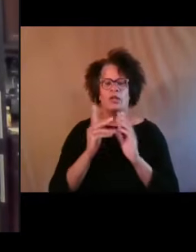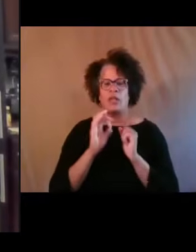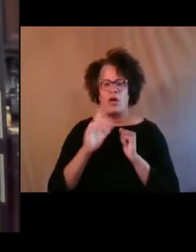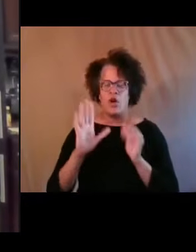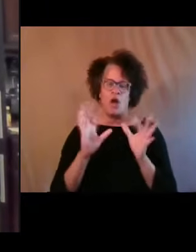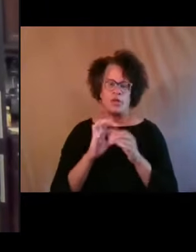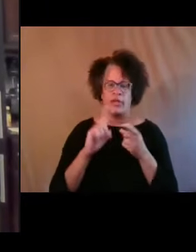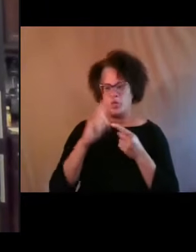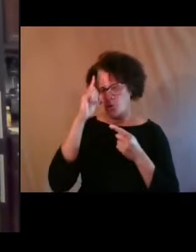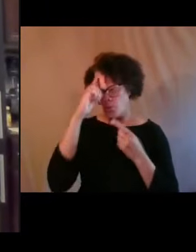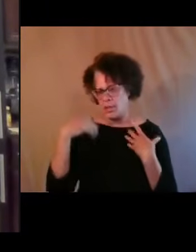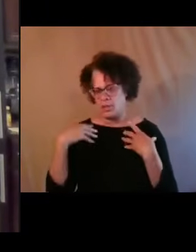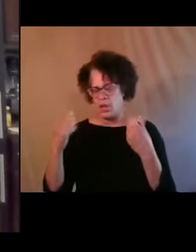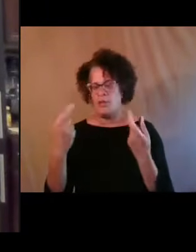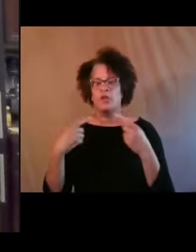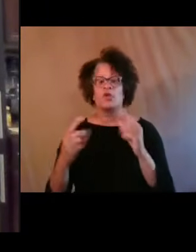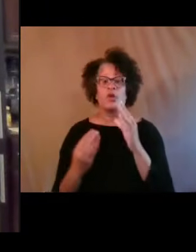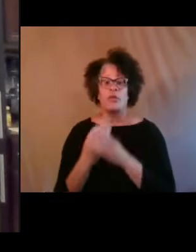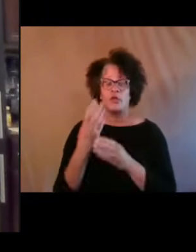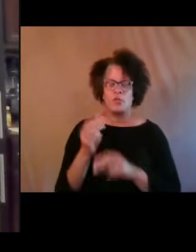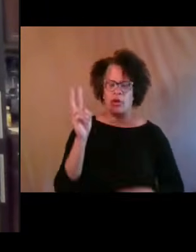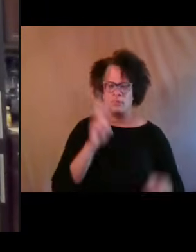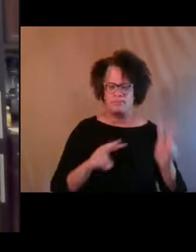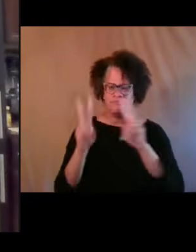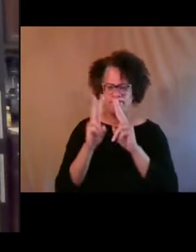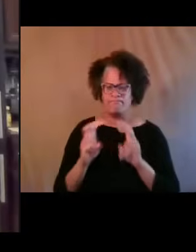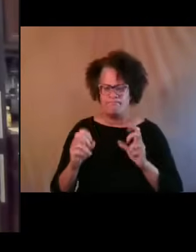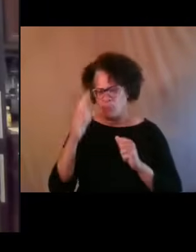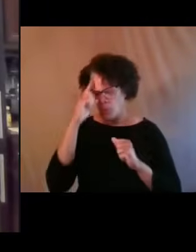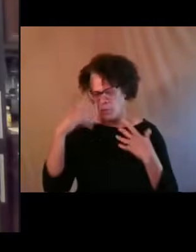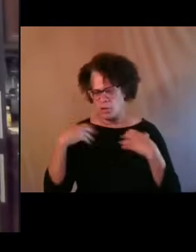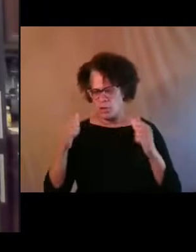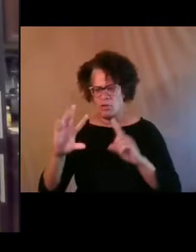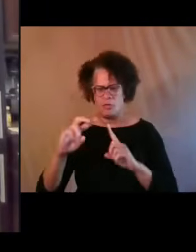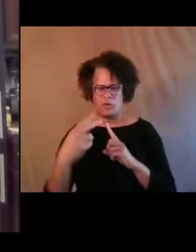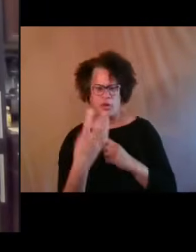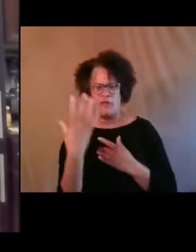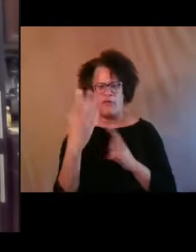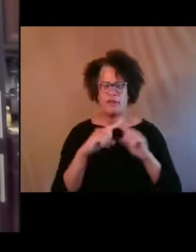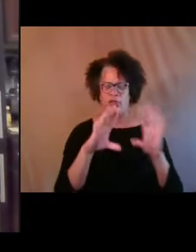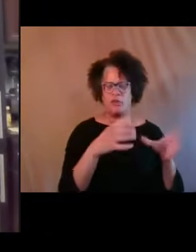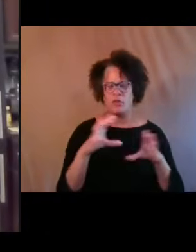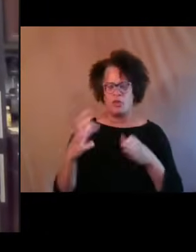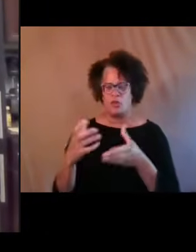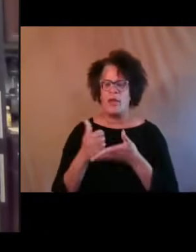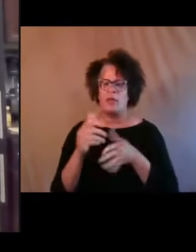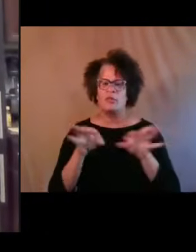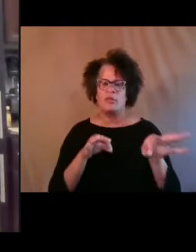Throughout the spring, we are examining mental health from the perspectives of five groups that help define American society,